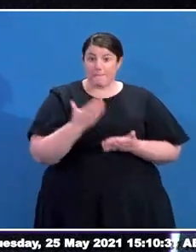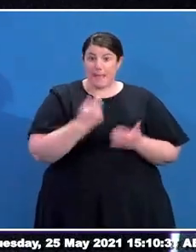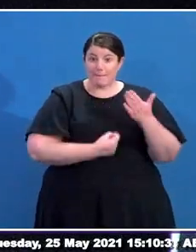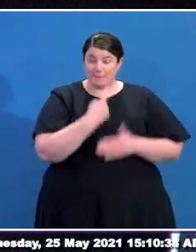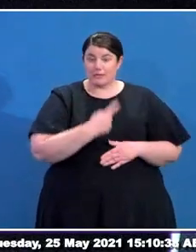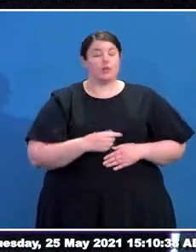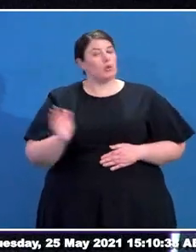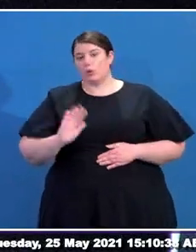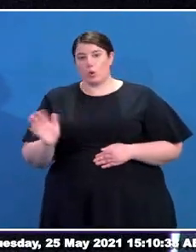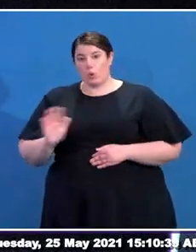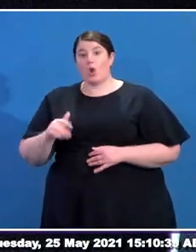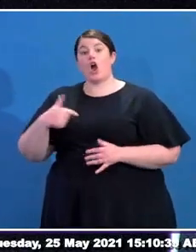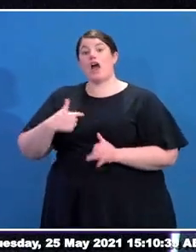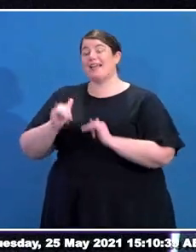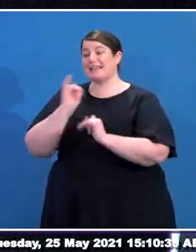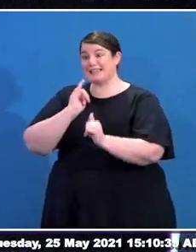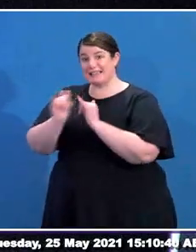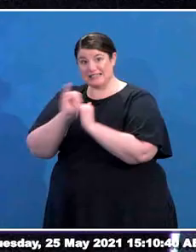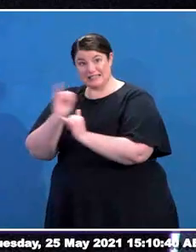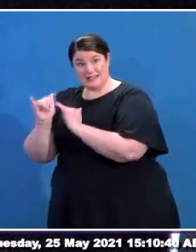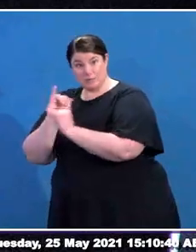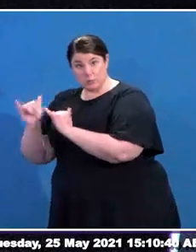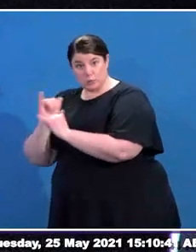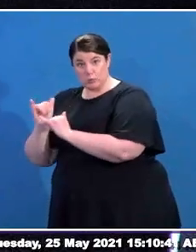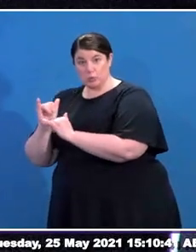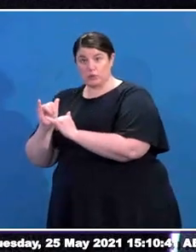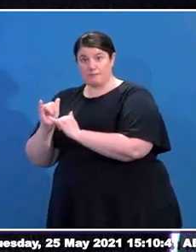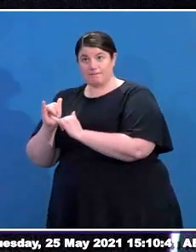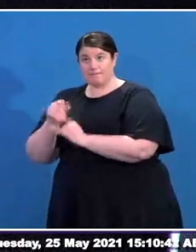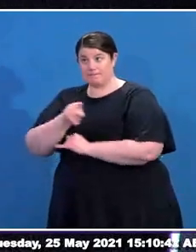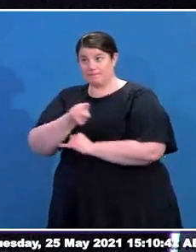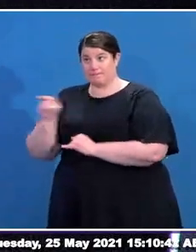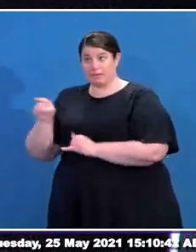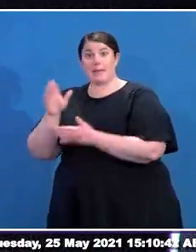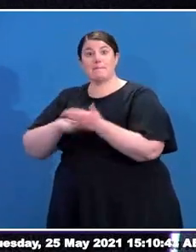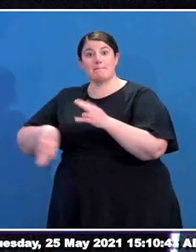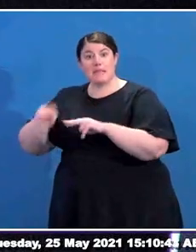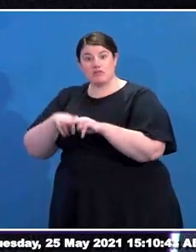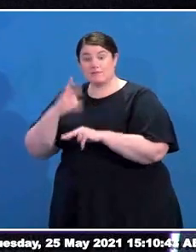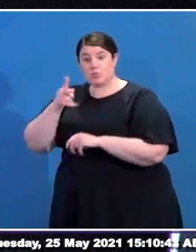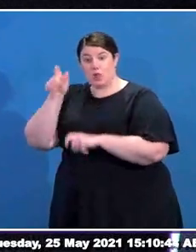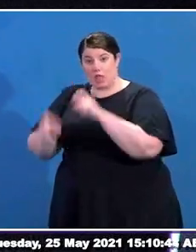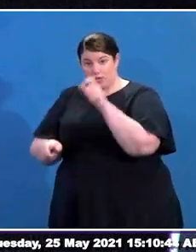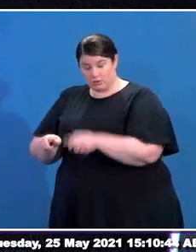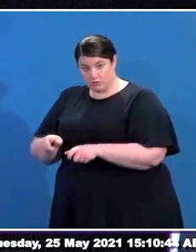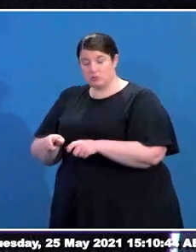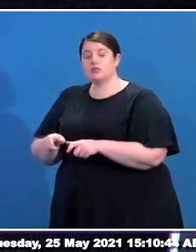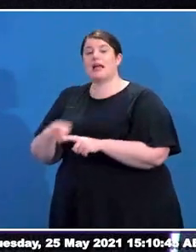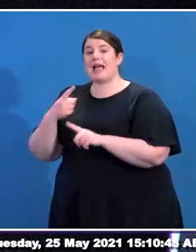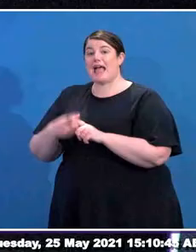of having interviewed the parents of the two clients and the staff.